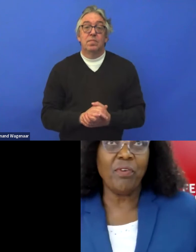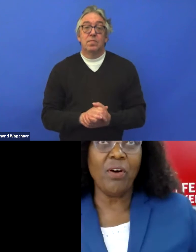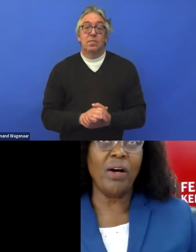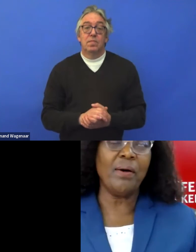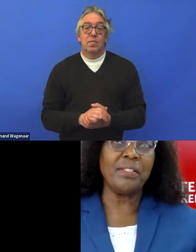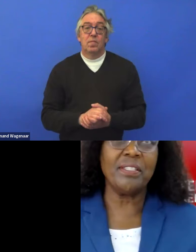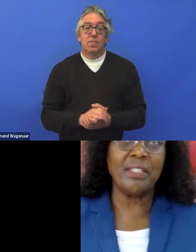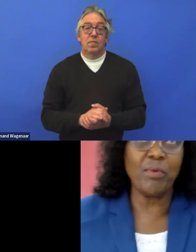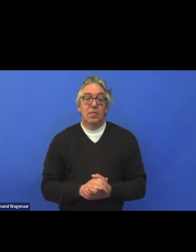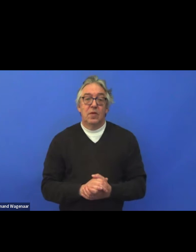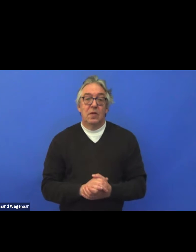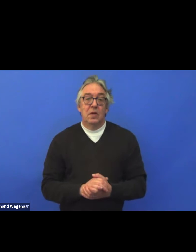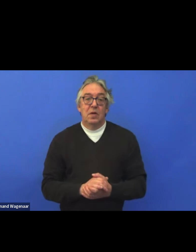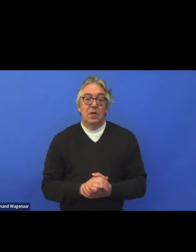Our system went off.